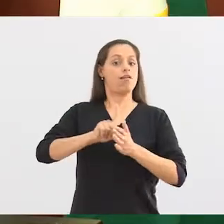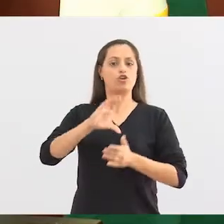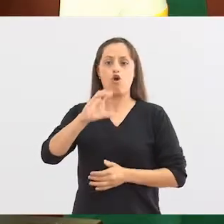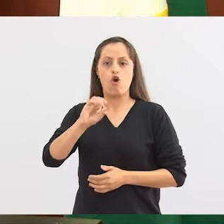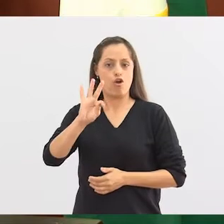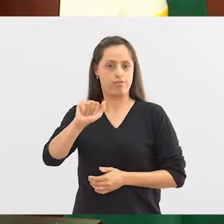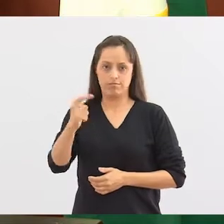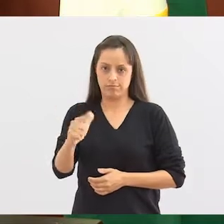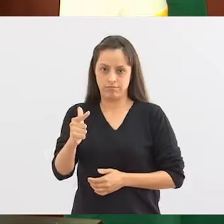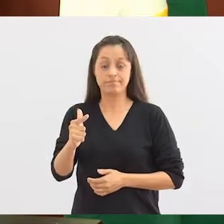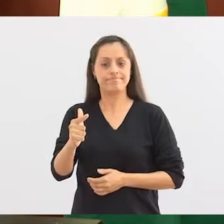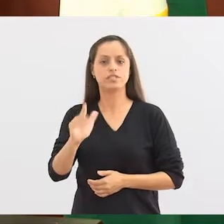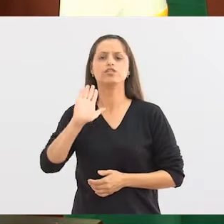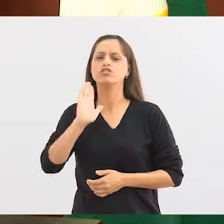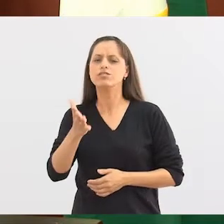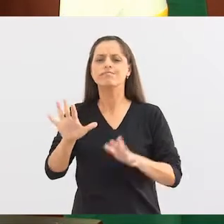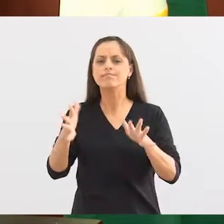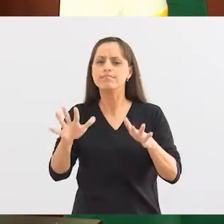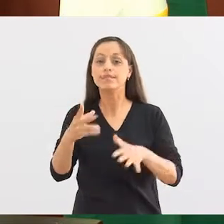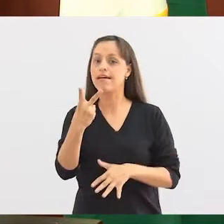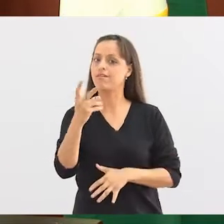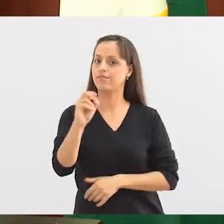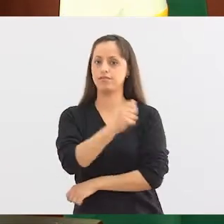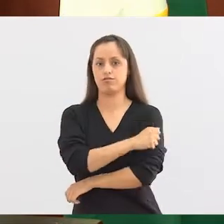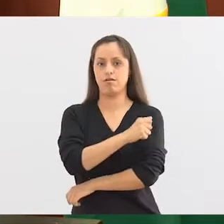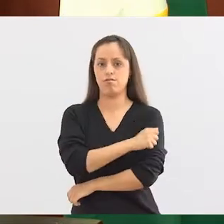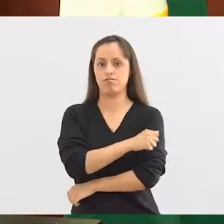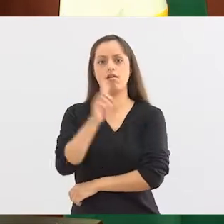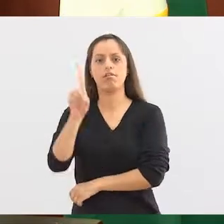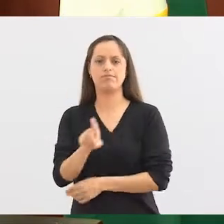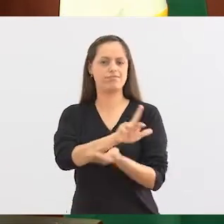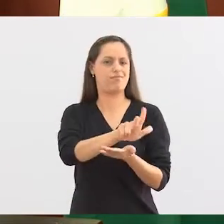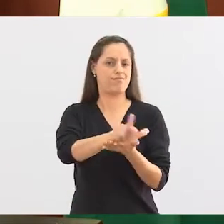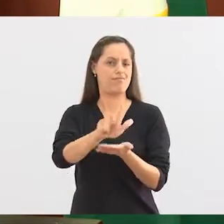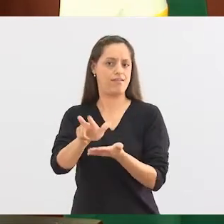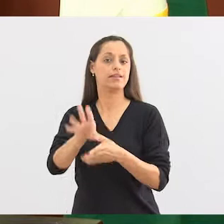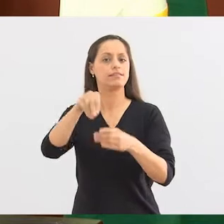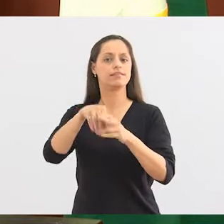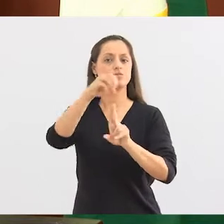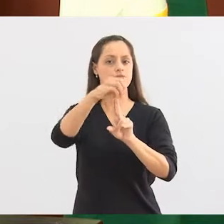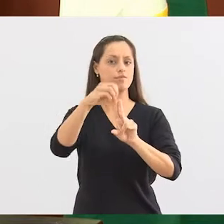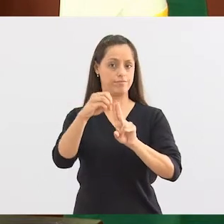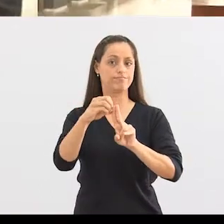Its intention is to develop accessibility policies in the Federal University of ABC.